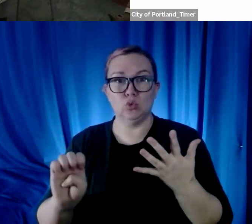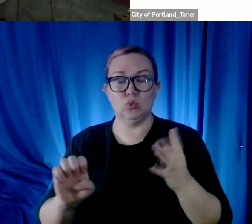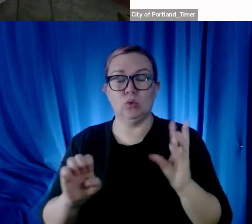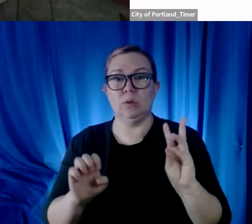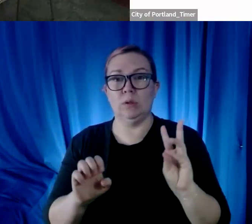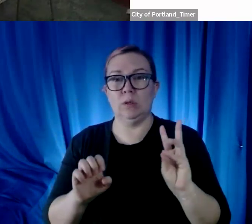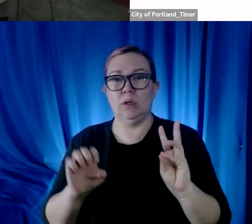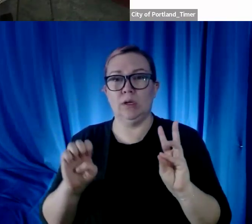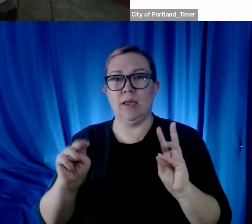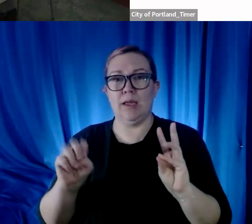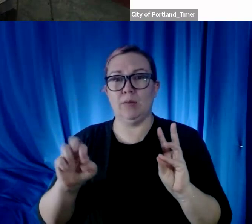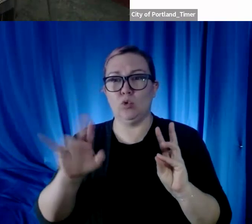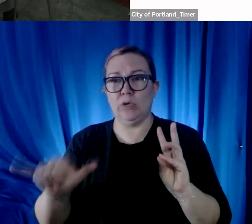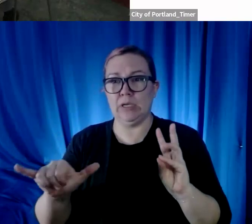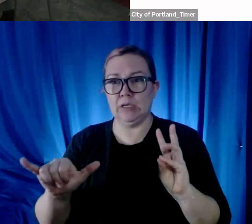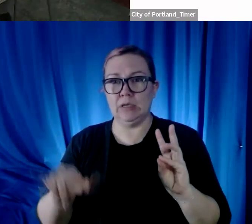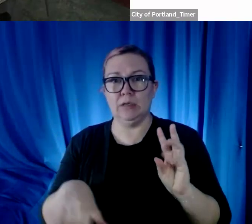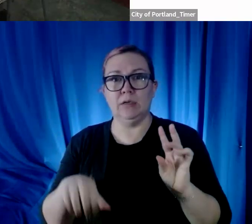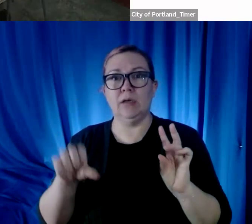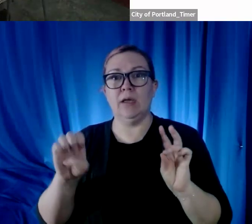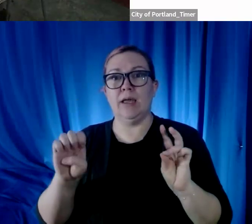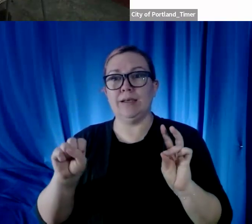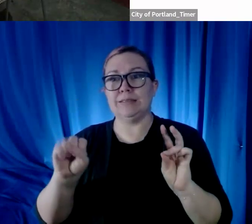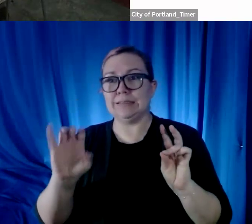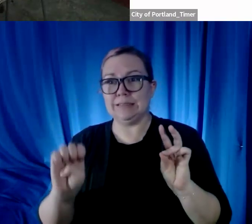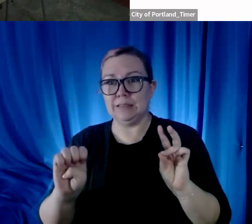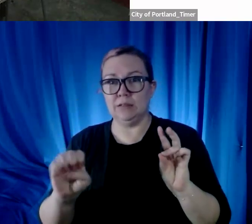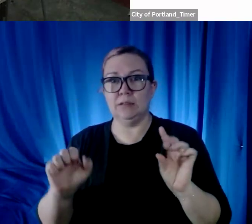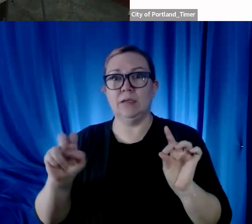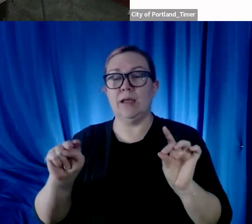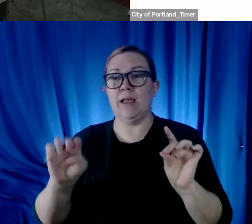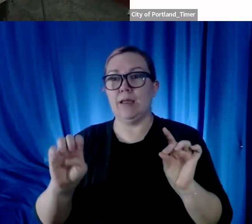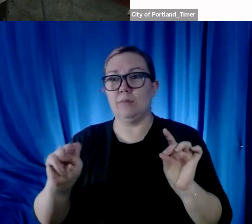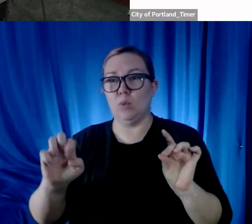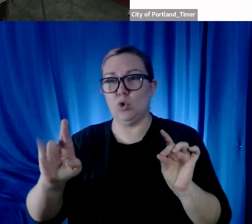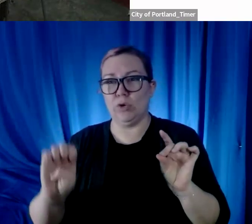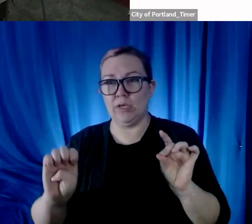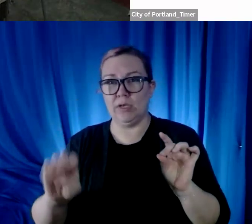Emery Gates, Essie Smith. Anne-marie Santos and Keone Wuxk.